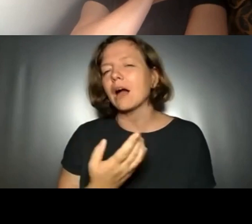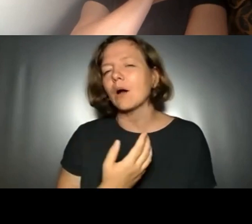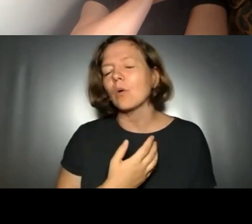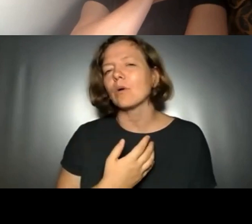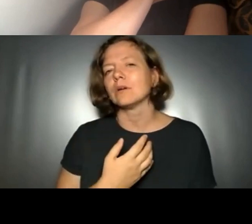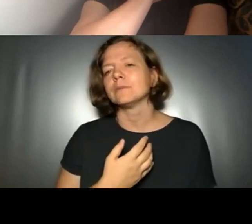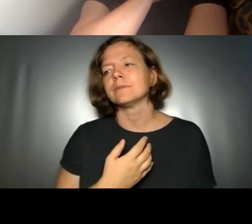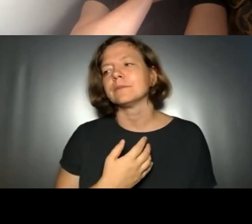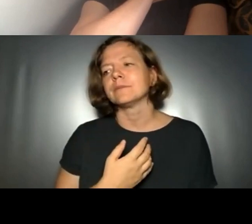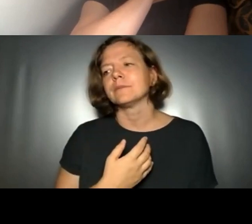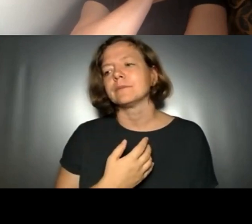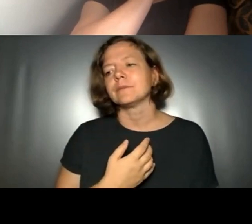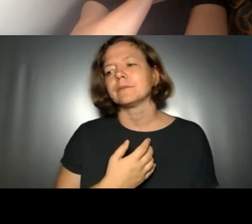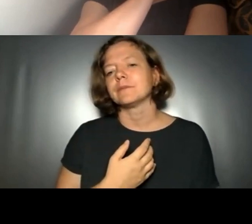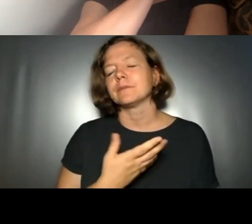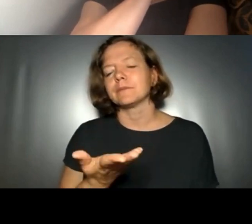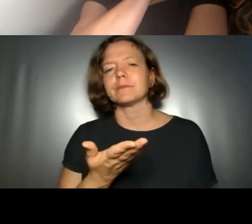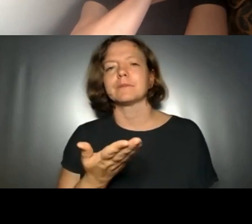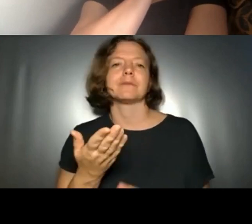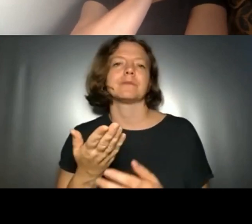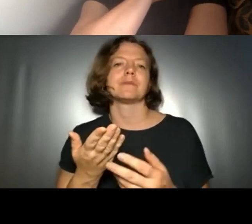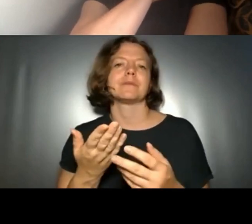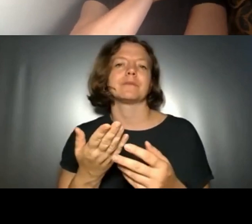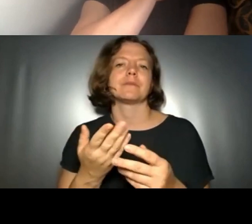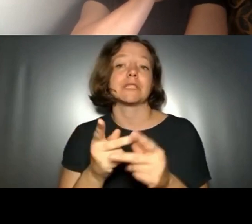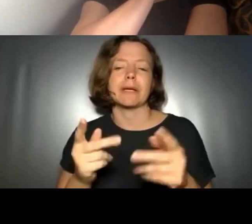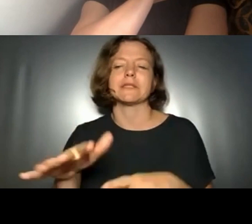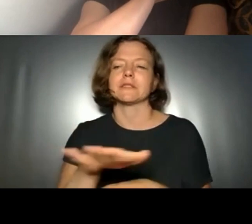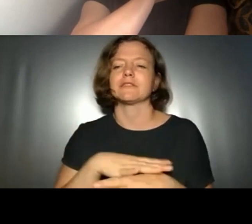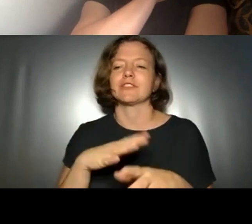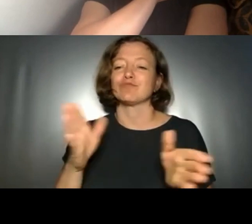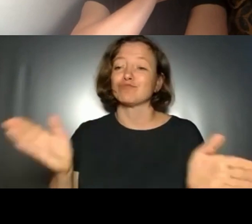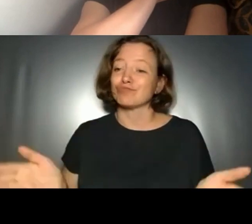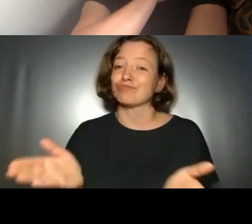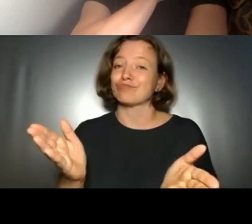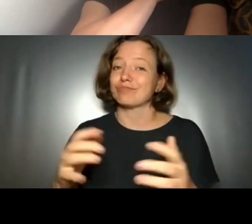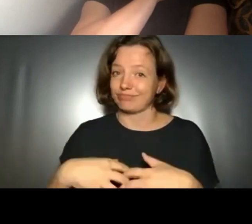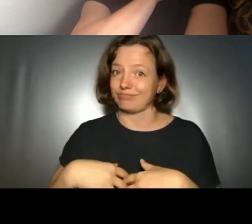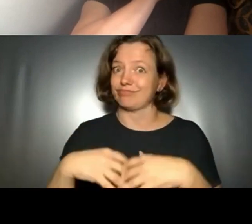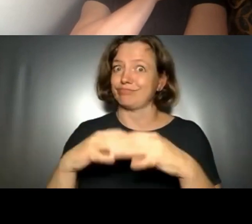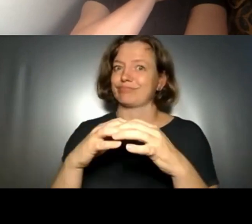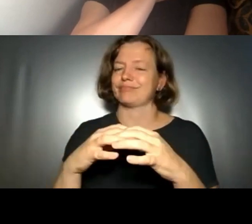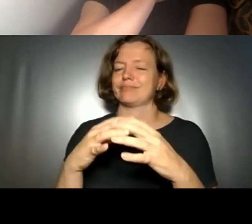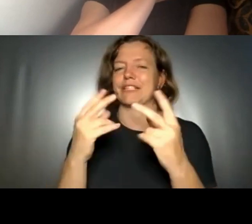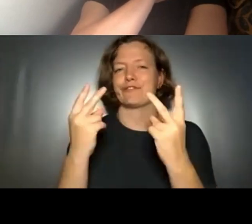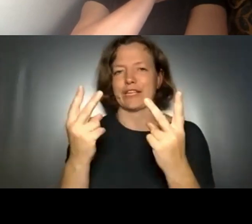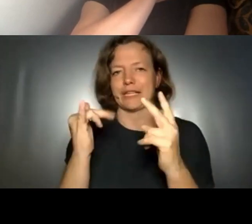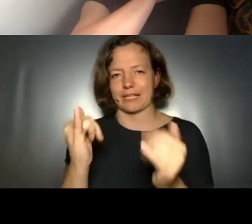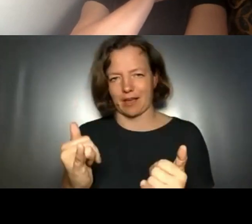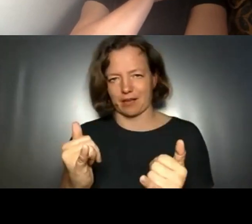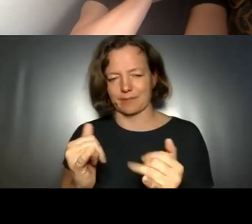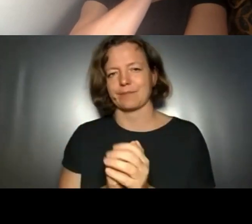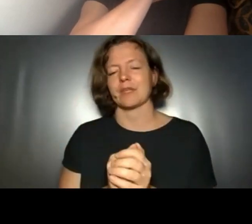the creation of these safer spaces is, unfortunately the reality - and that was also a reality for our symposium, Noa,